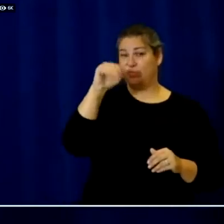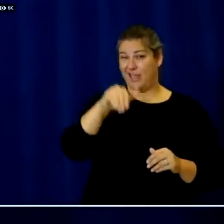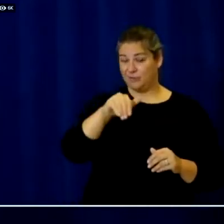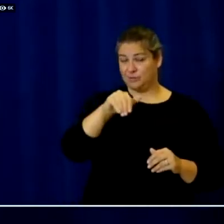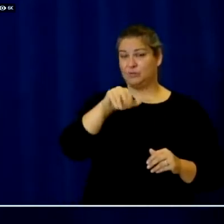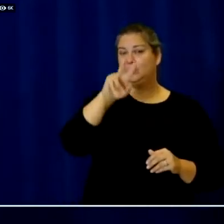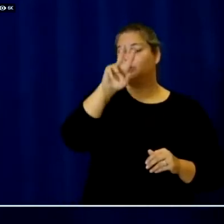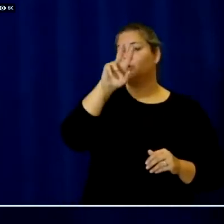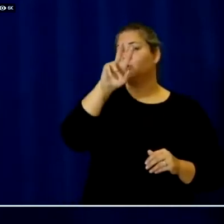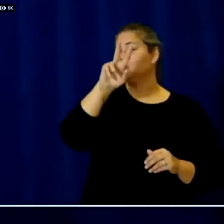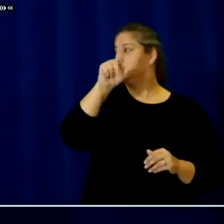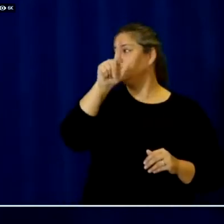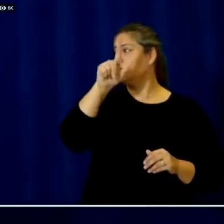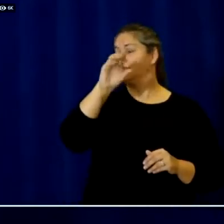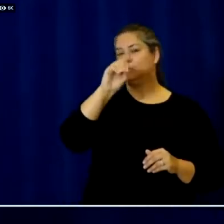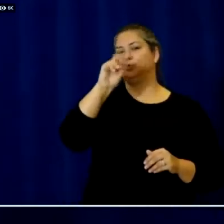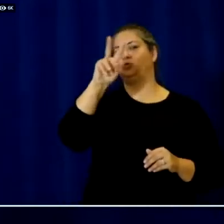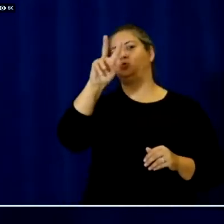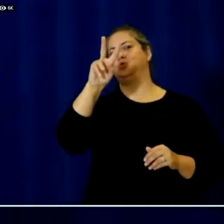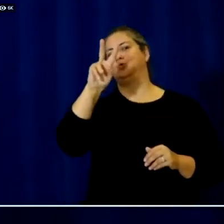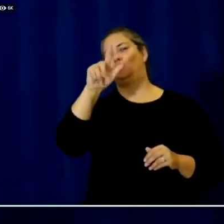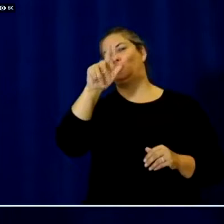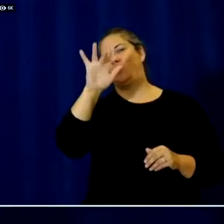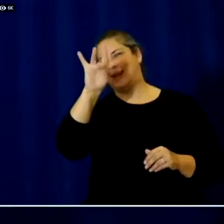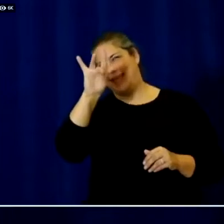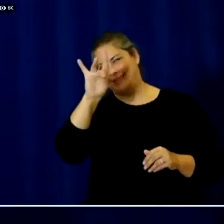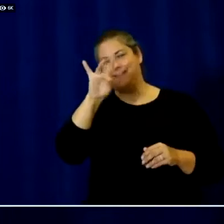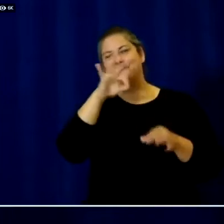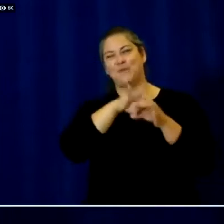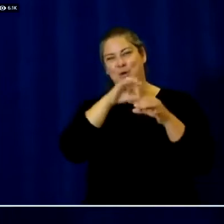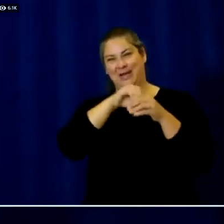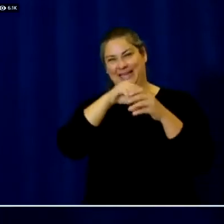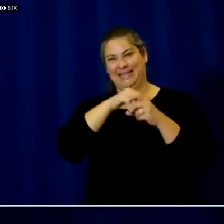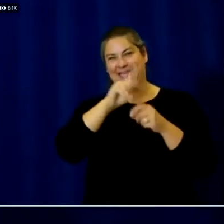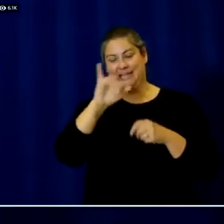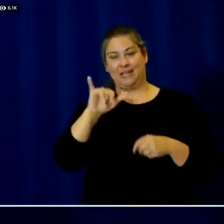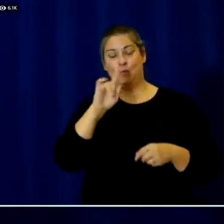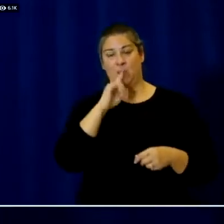registered voters in Kentucky. That's high. We had roughly 30,000, uh,